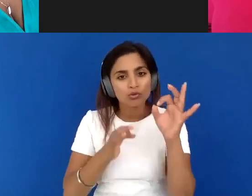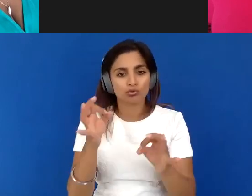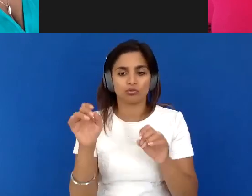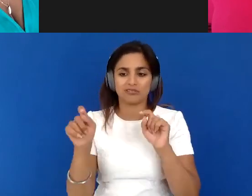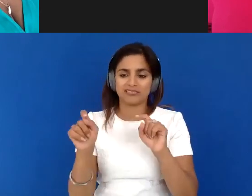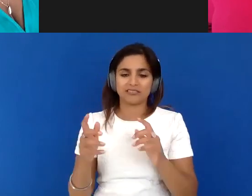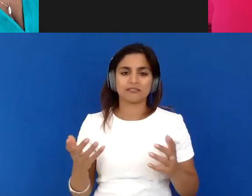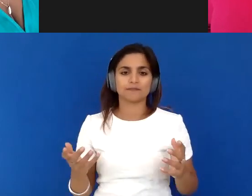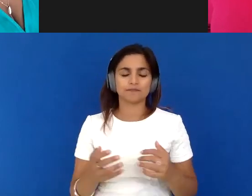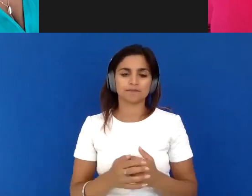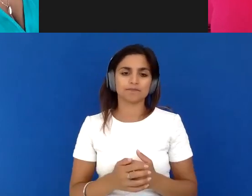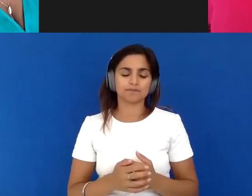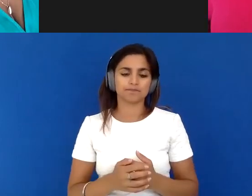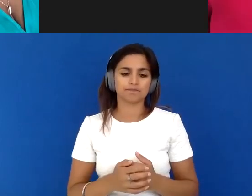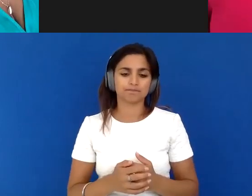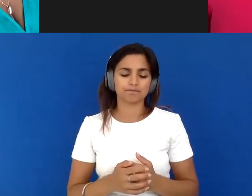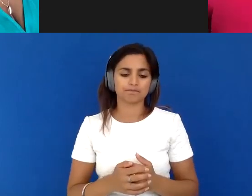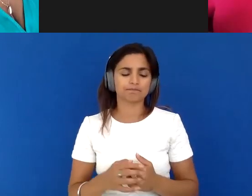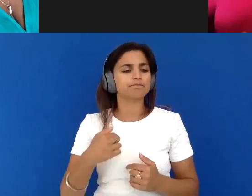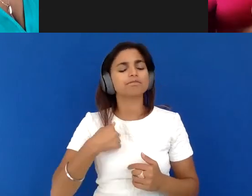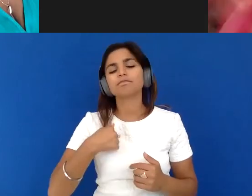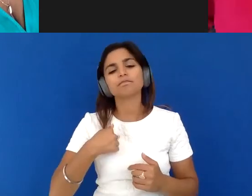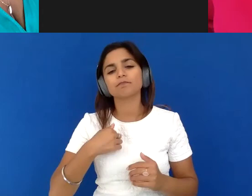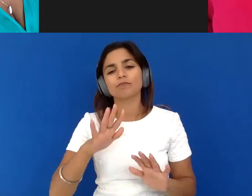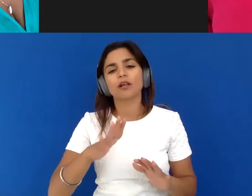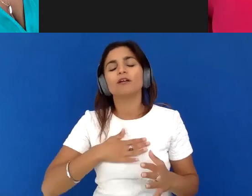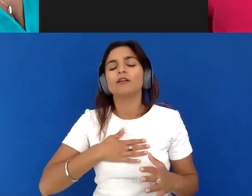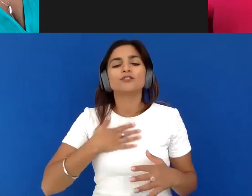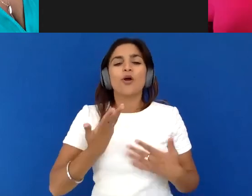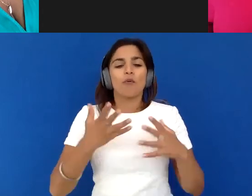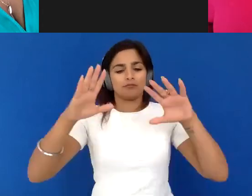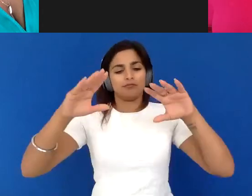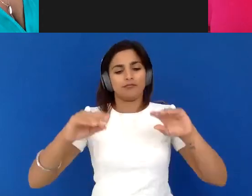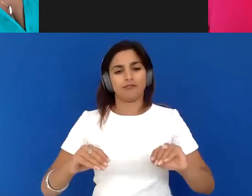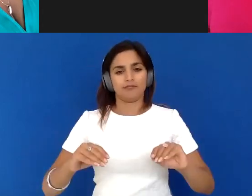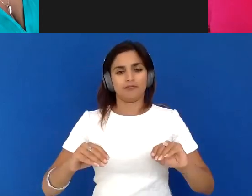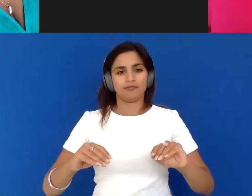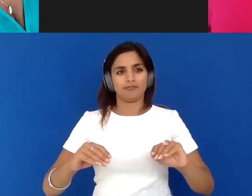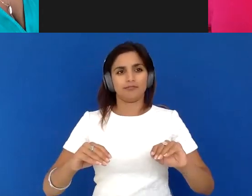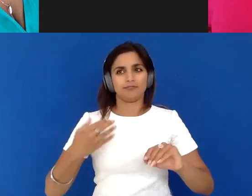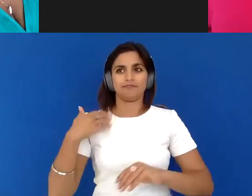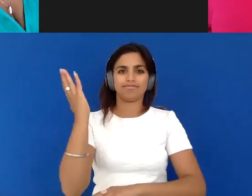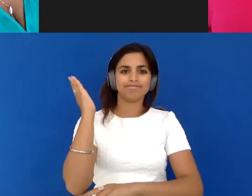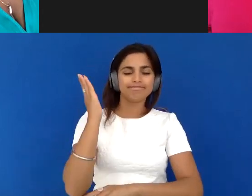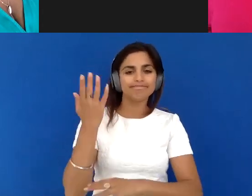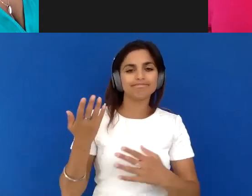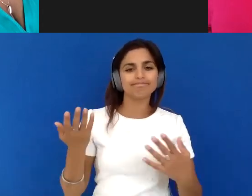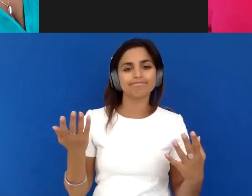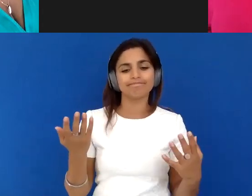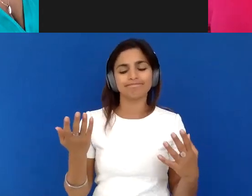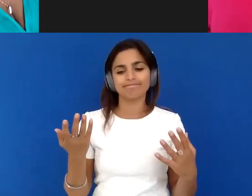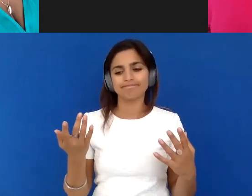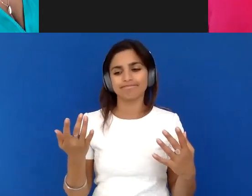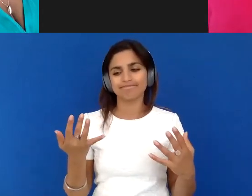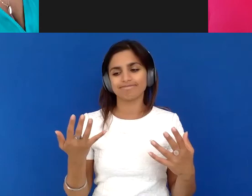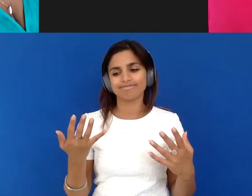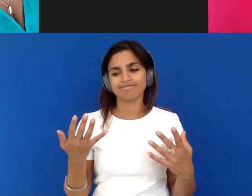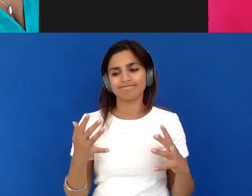don't want to end our, our speech on kind of a challenge and say like you guys